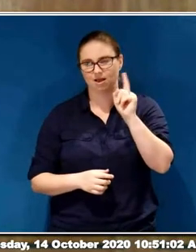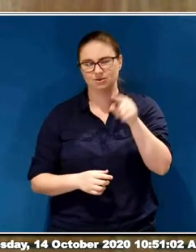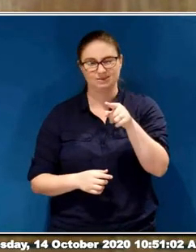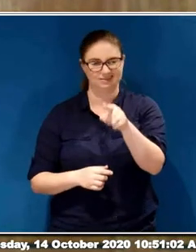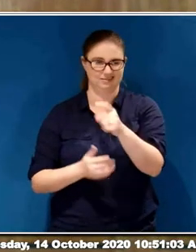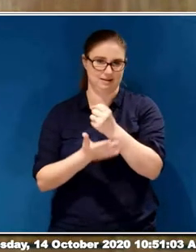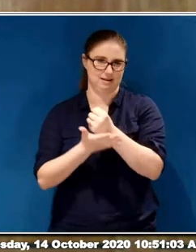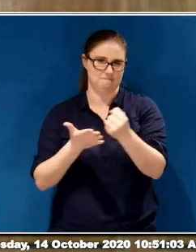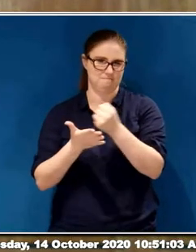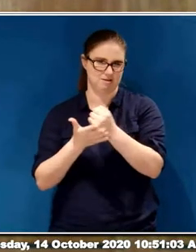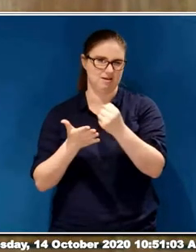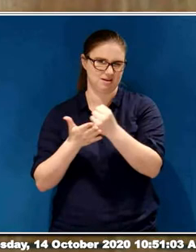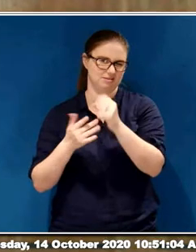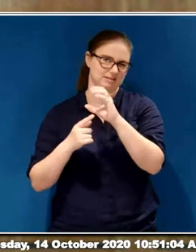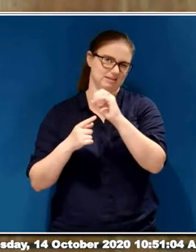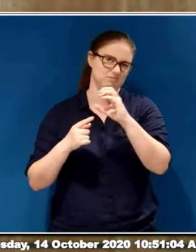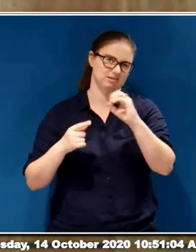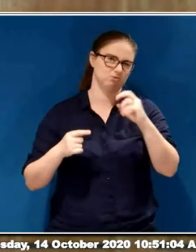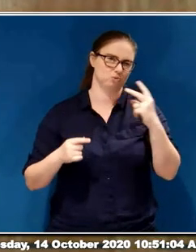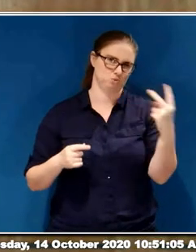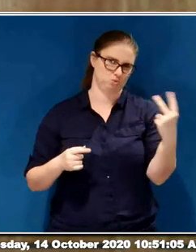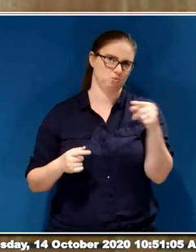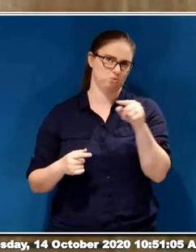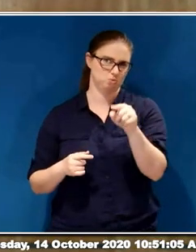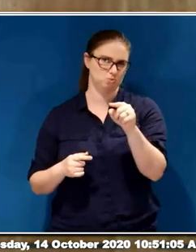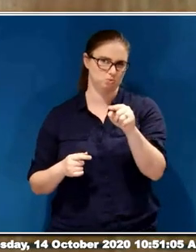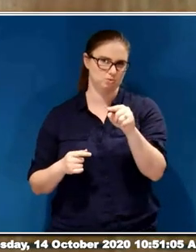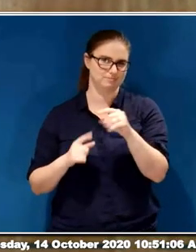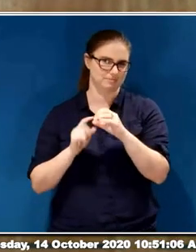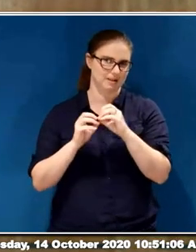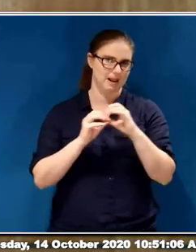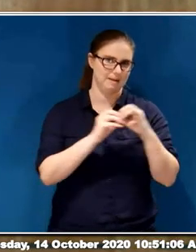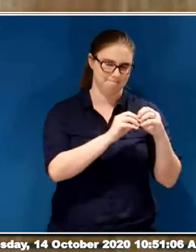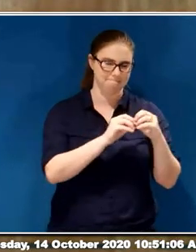I would ask that to be played and then followed by a separate extract